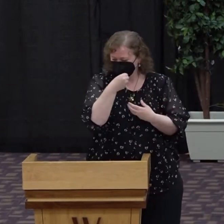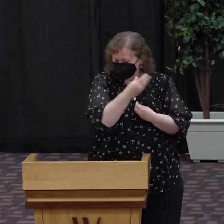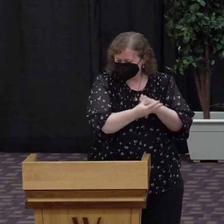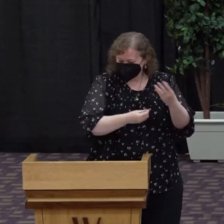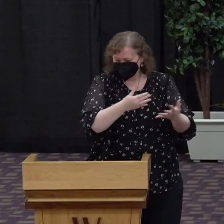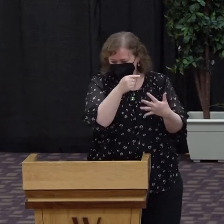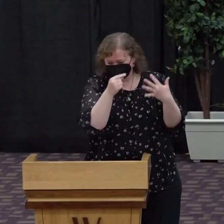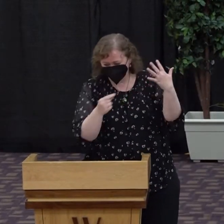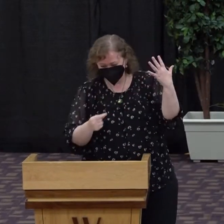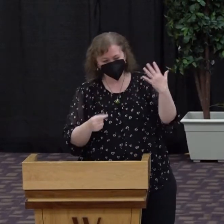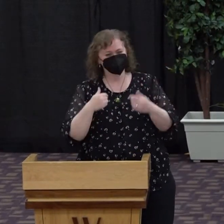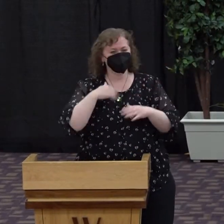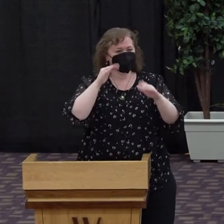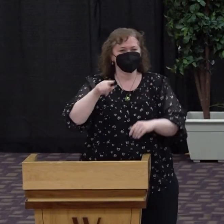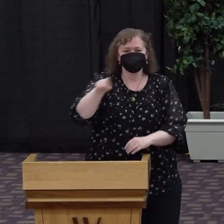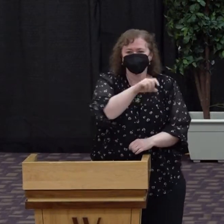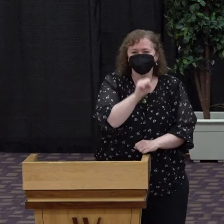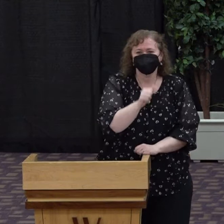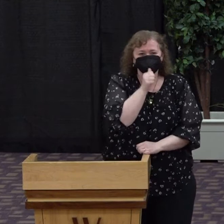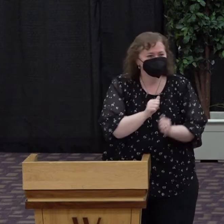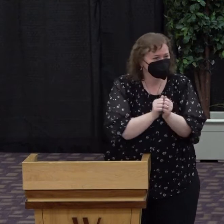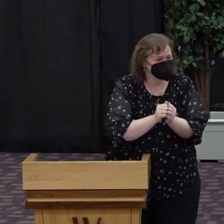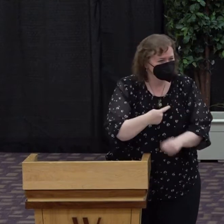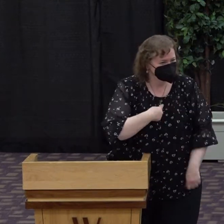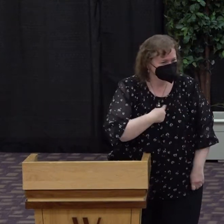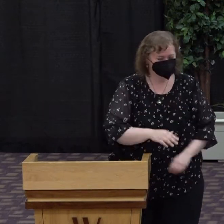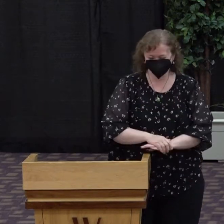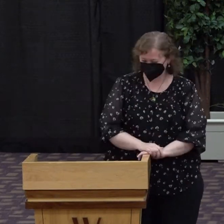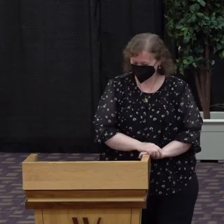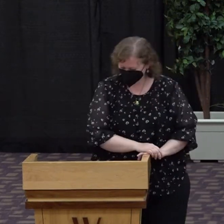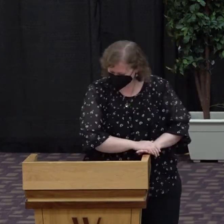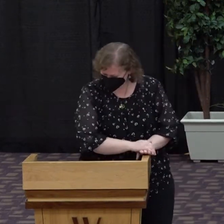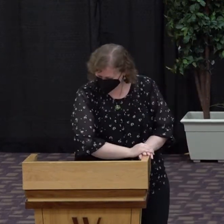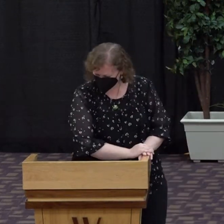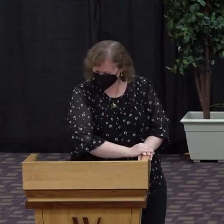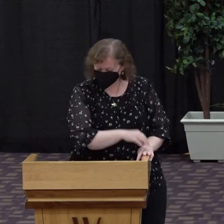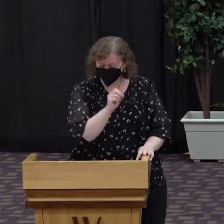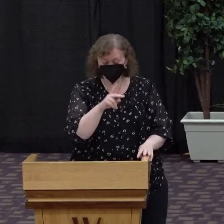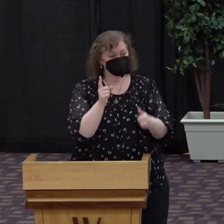Now there's a few certificates to be given out. And, I'm hoping you all will be patient with me.